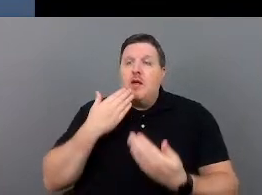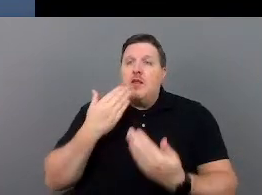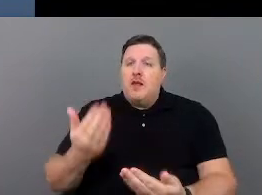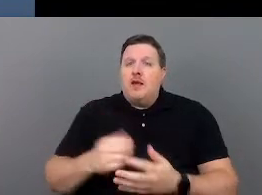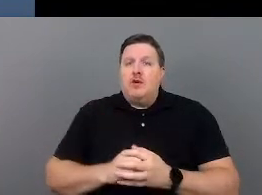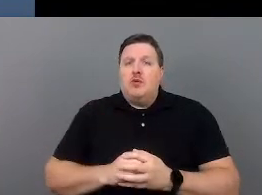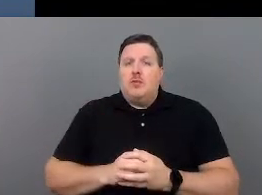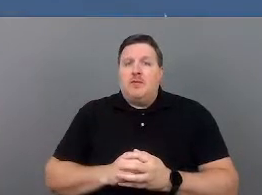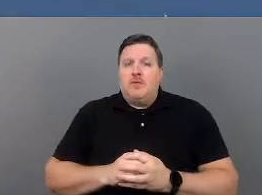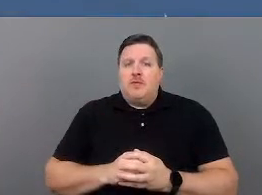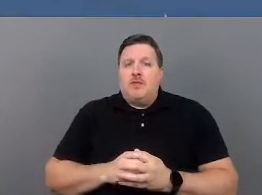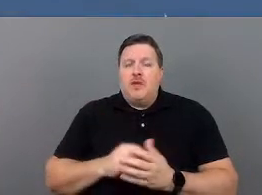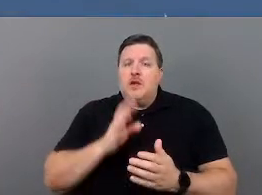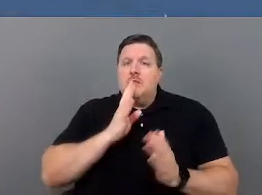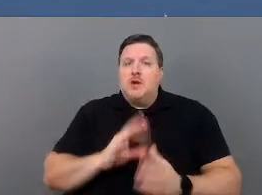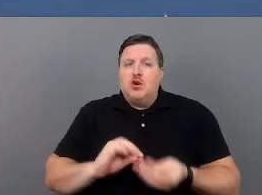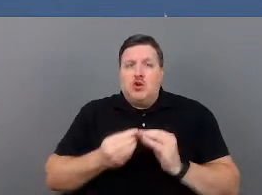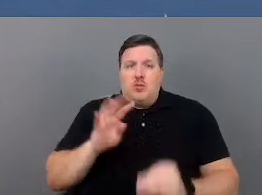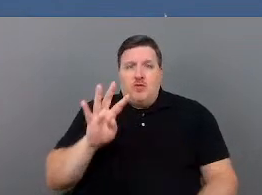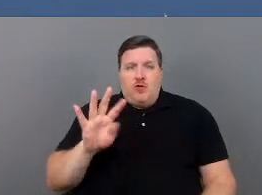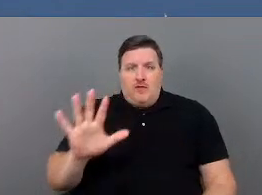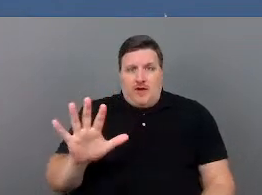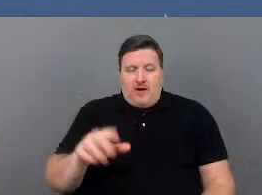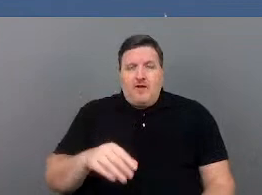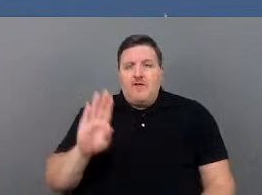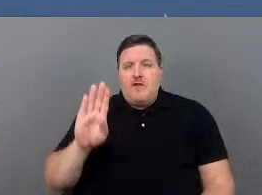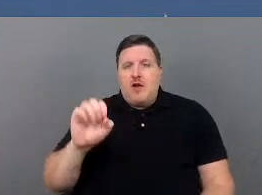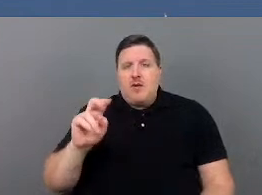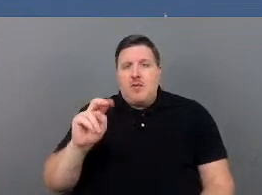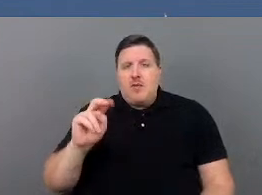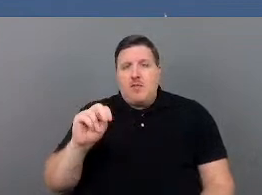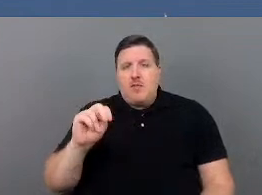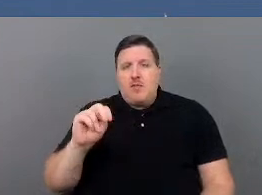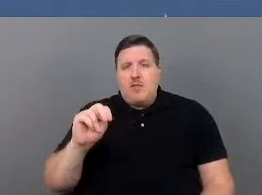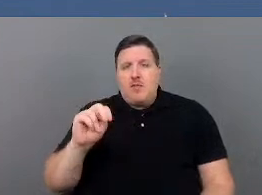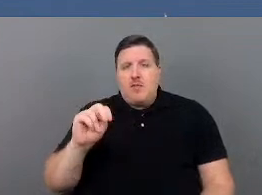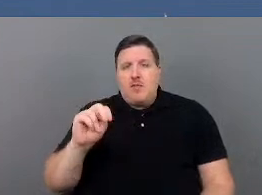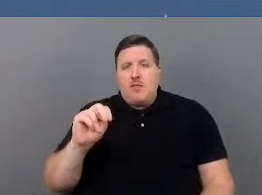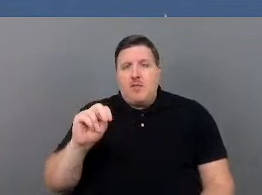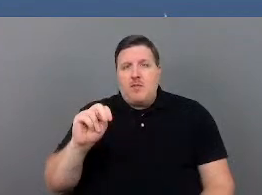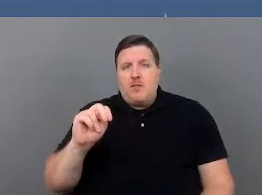I'M BENJAMIN, WARD 5 ON THE NORTH SIDES. I THINK I HAVE CONCERN FOR MY FAMILY IN MY NEIGHBORHOOD.